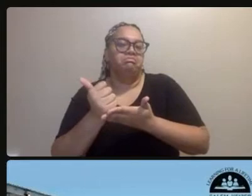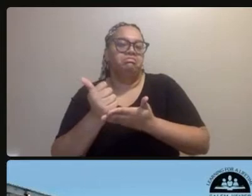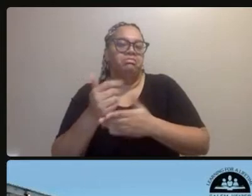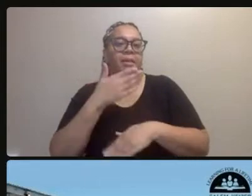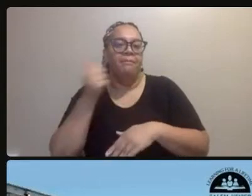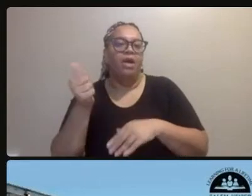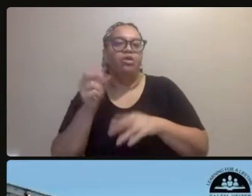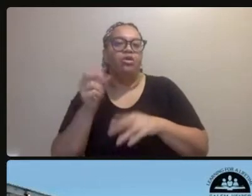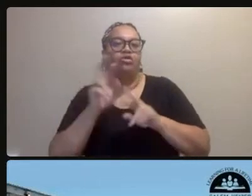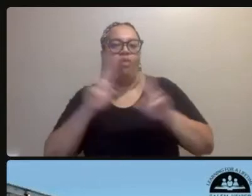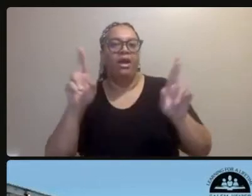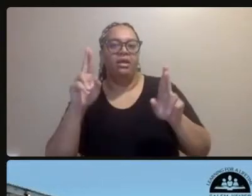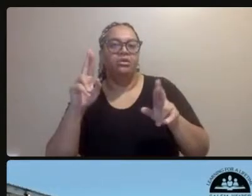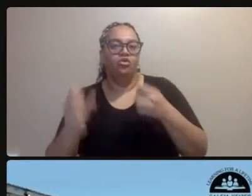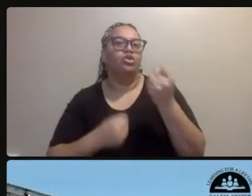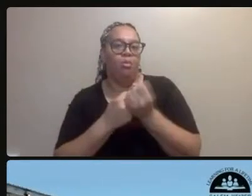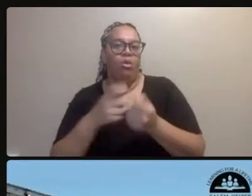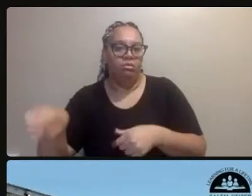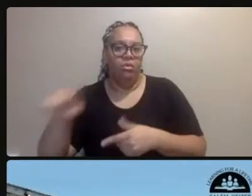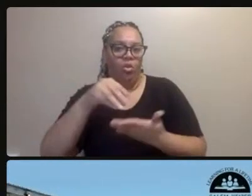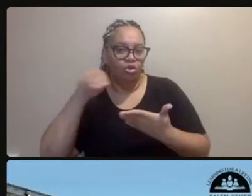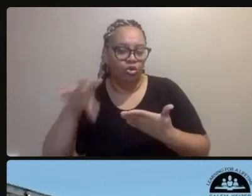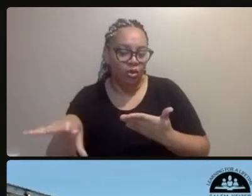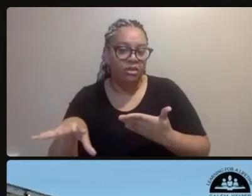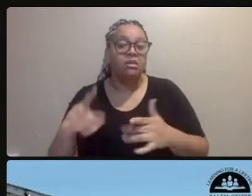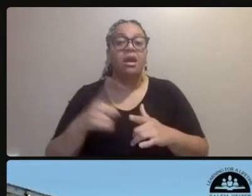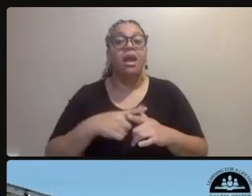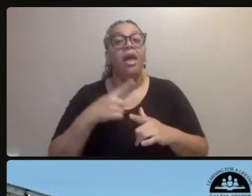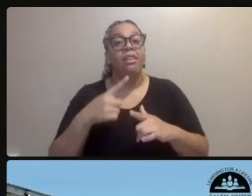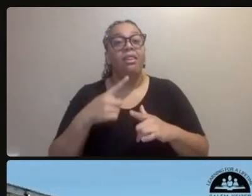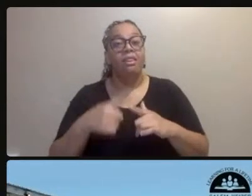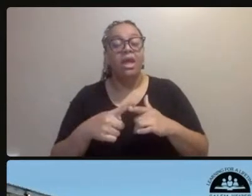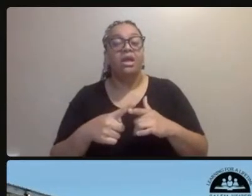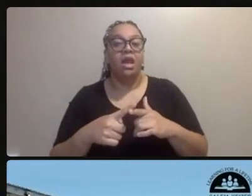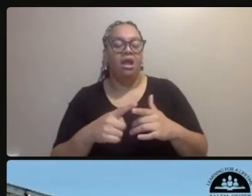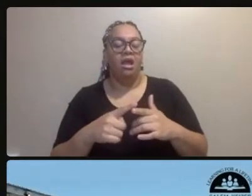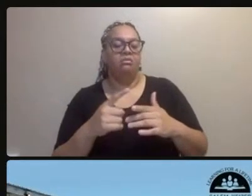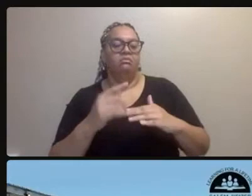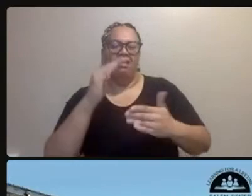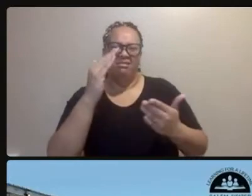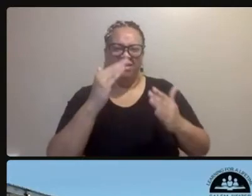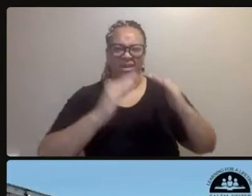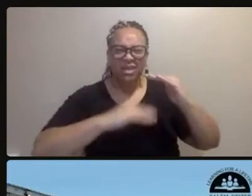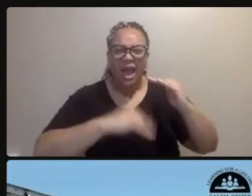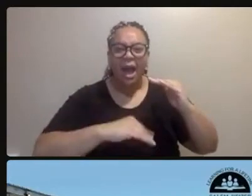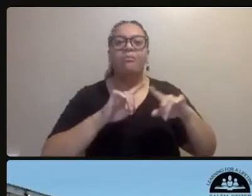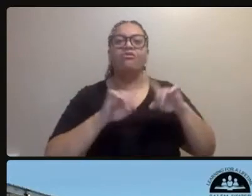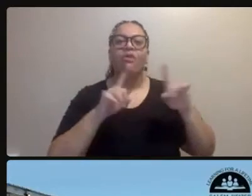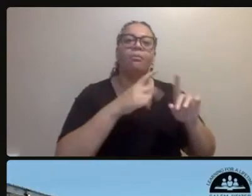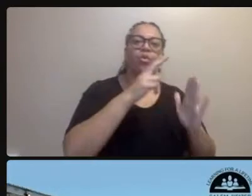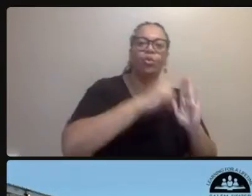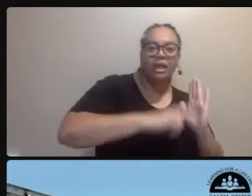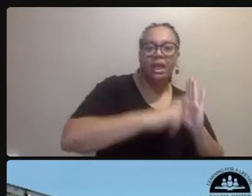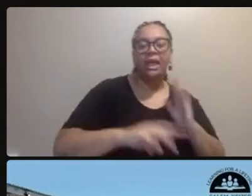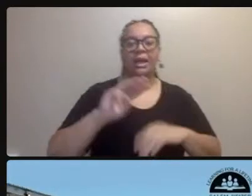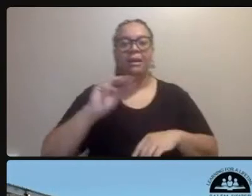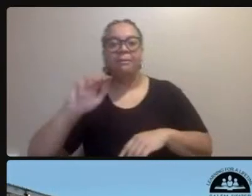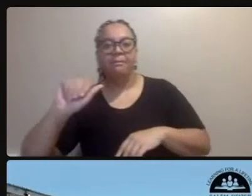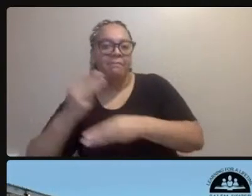STUDENTS, IT WOULD HELP THE DISTRICT AS WELL AS